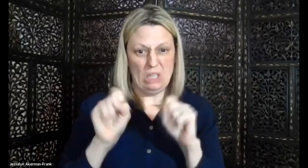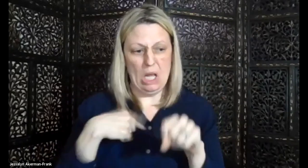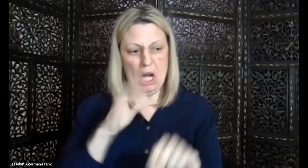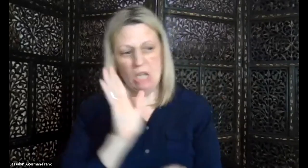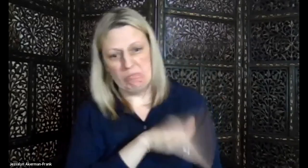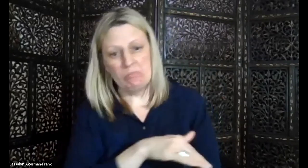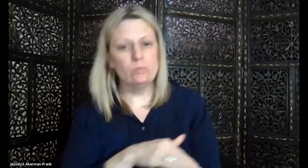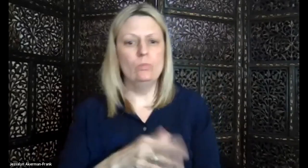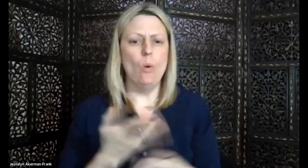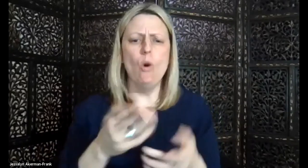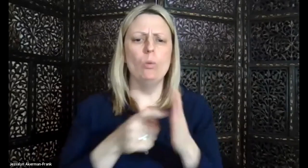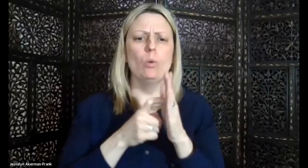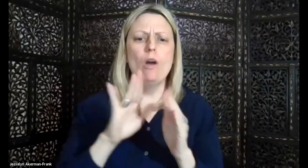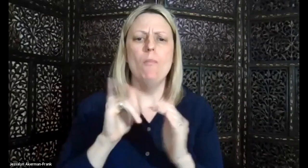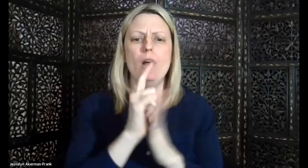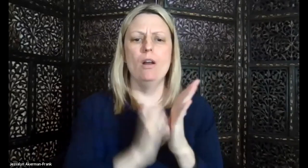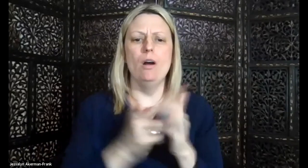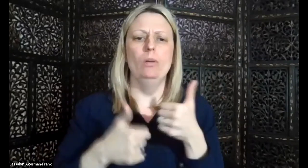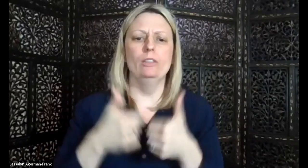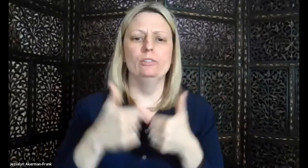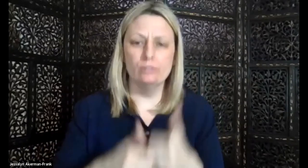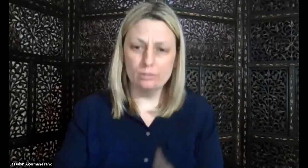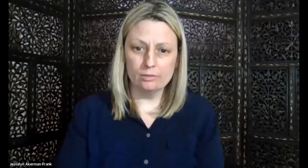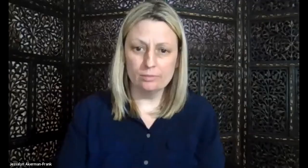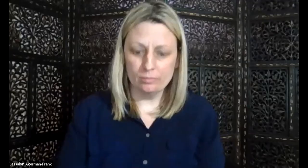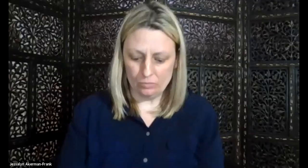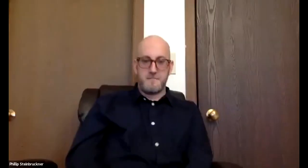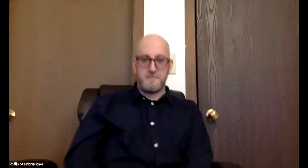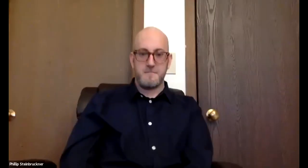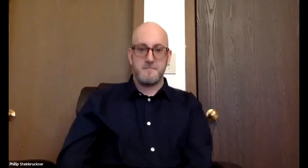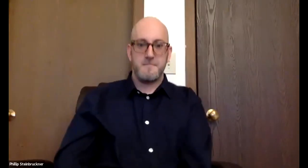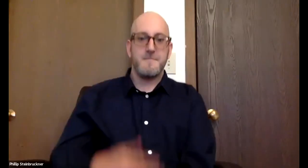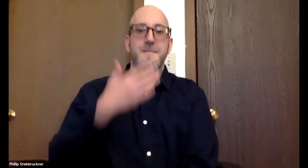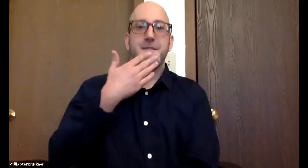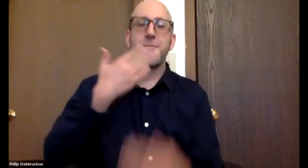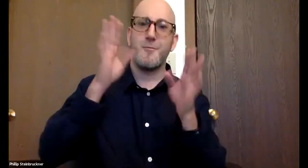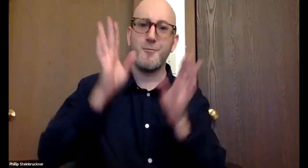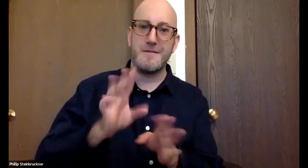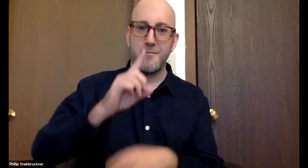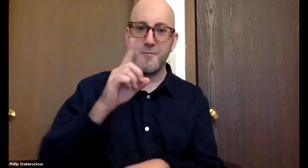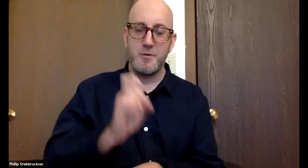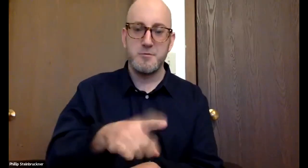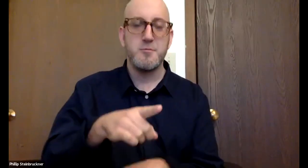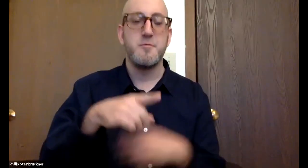is for Phillip. Am I required by law